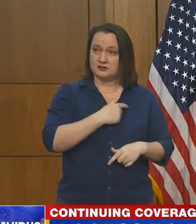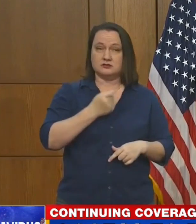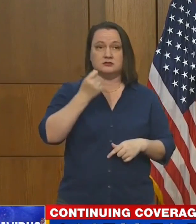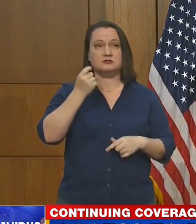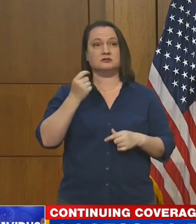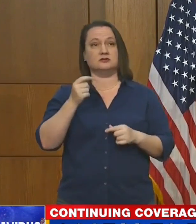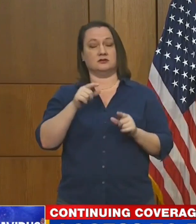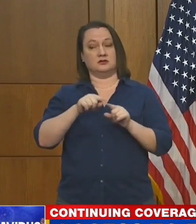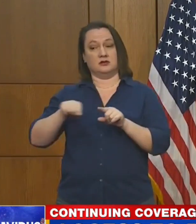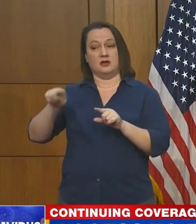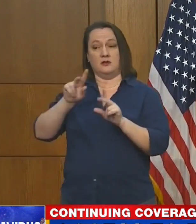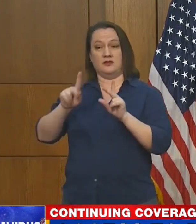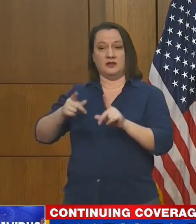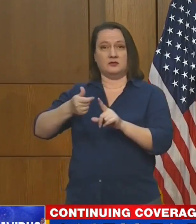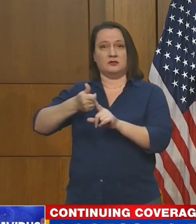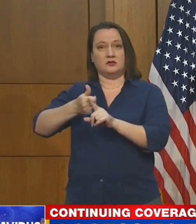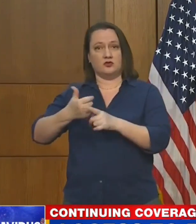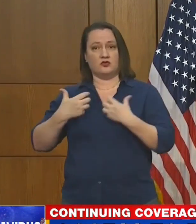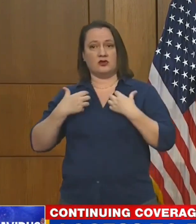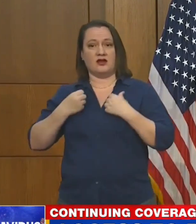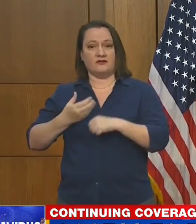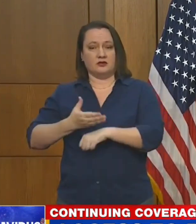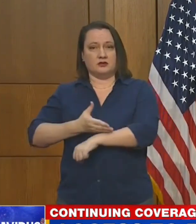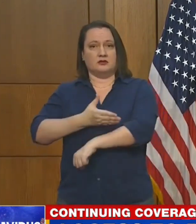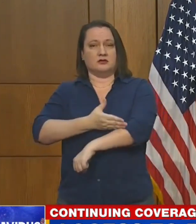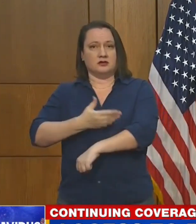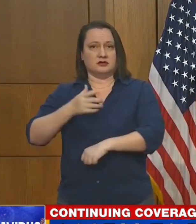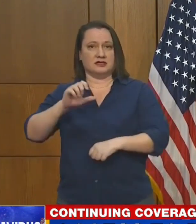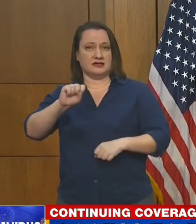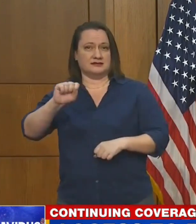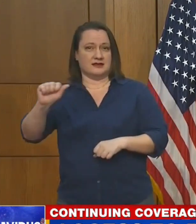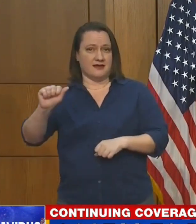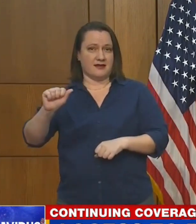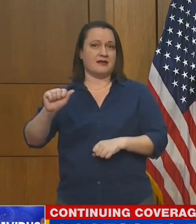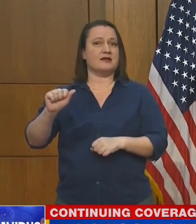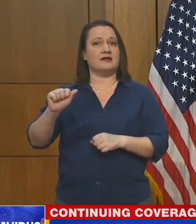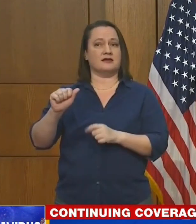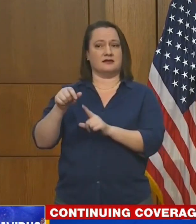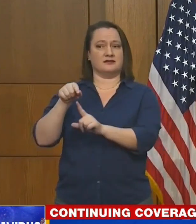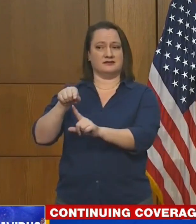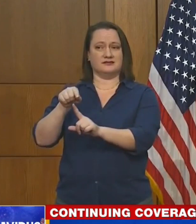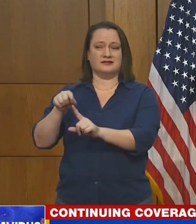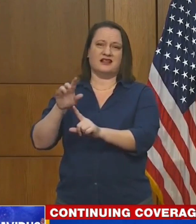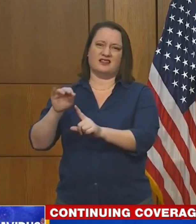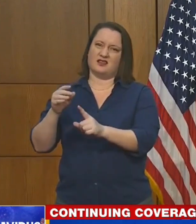THIS IS A DIFFICULT TIME FOR ALL OF US BUT PEOPLE WHO ARE IN RECOVERY FROM SUBSTANCE USE